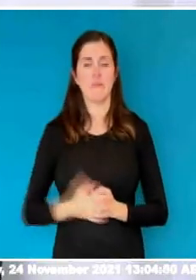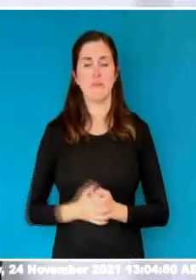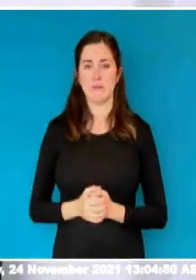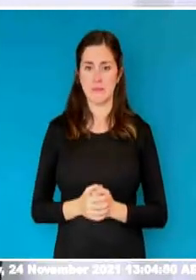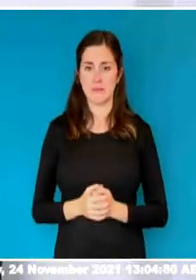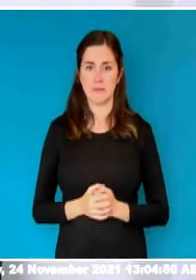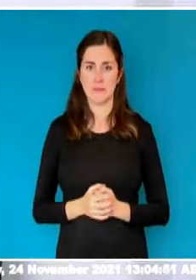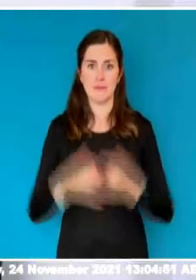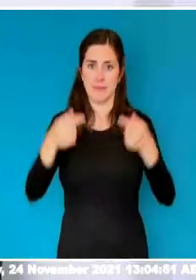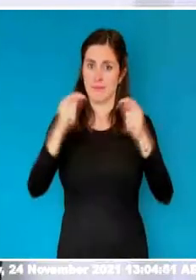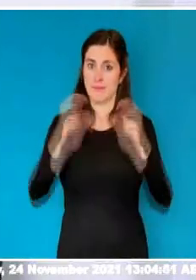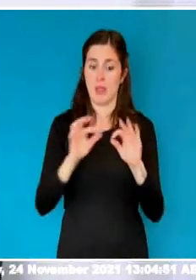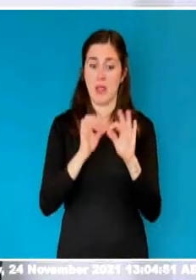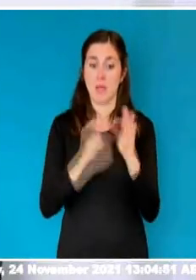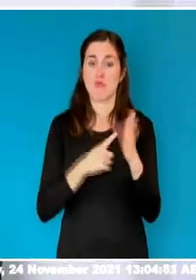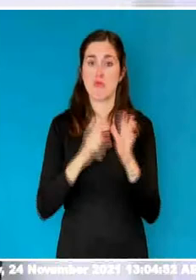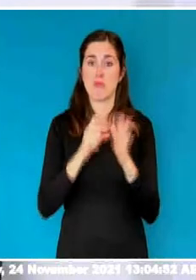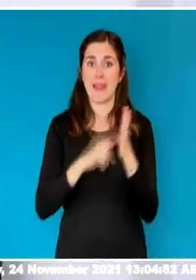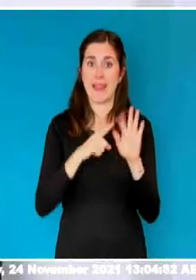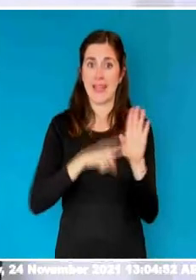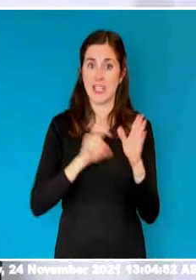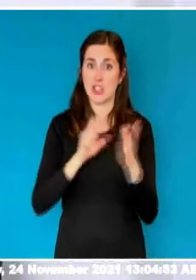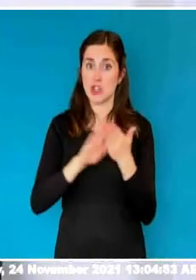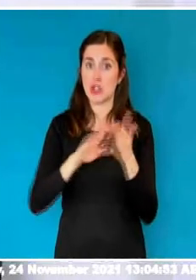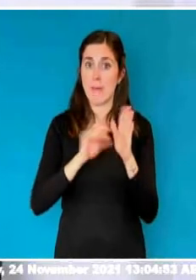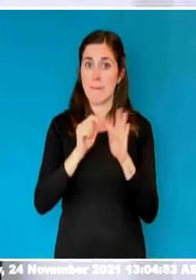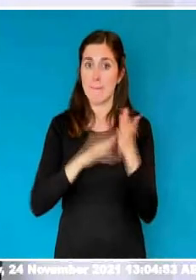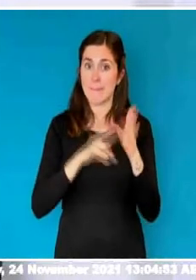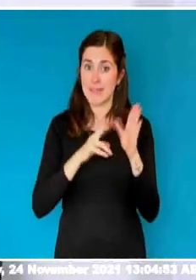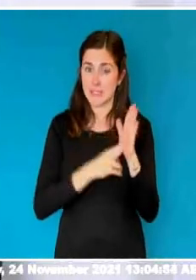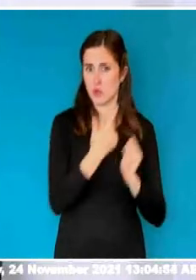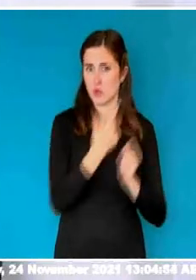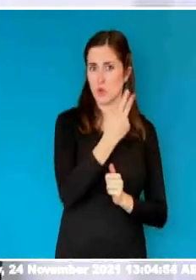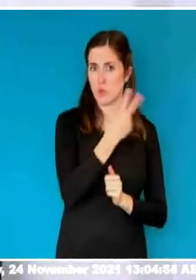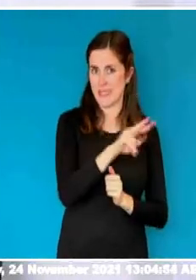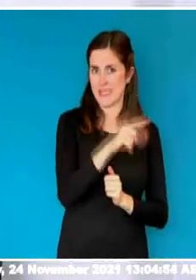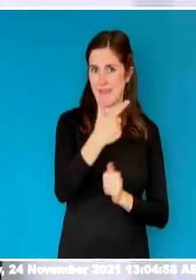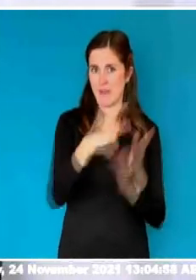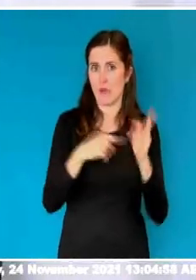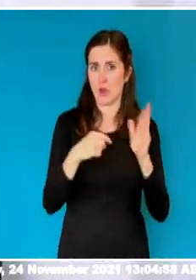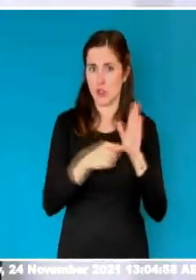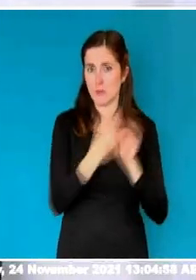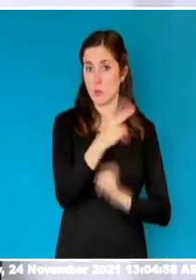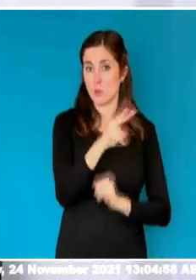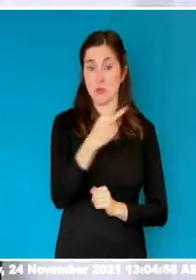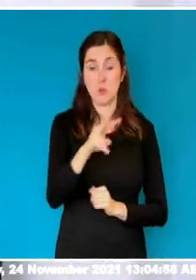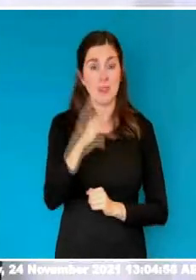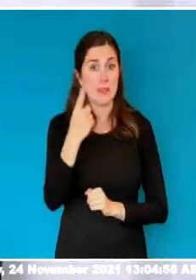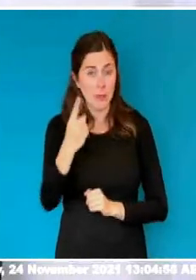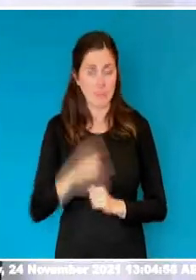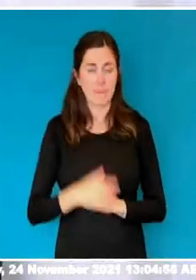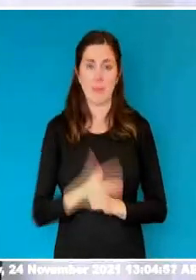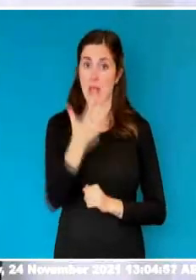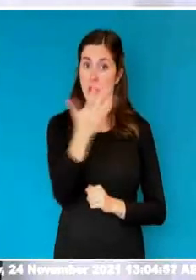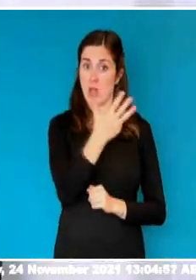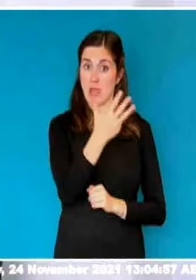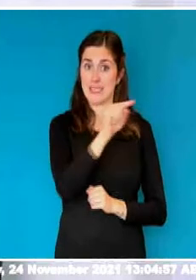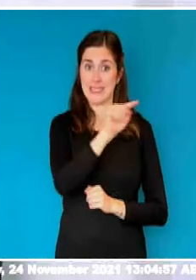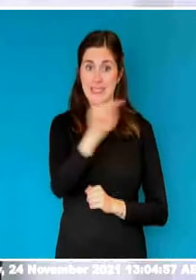The statement of Bradley Chapman dated 27 October 2021 as 19 21.